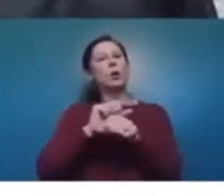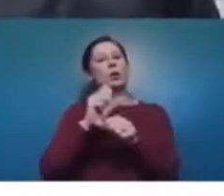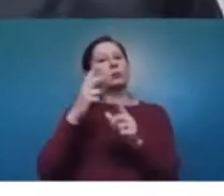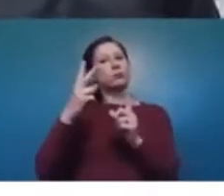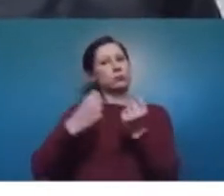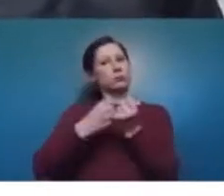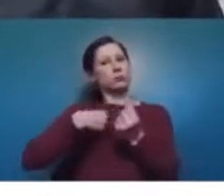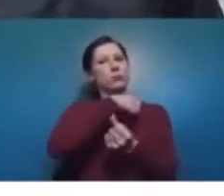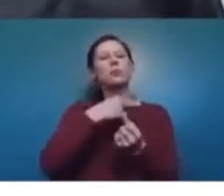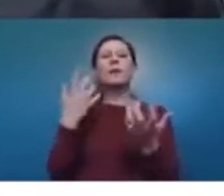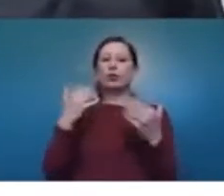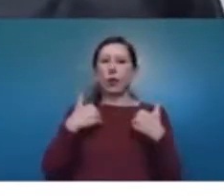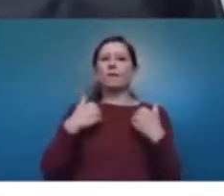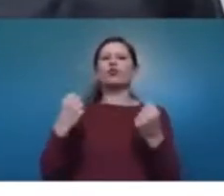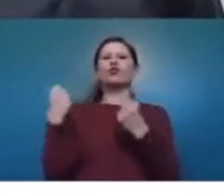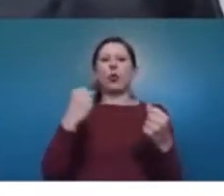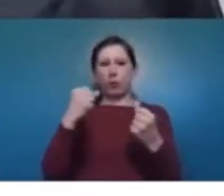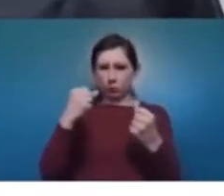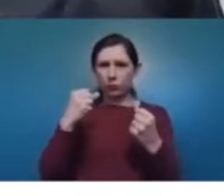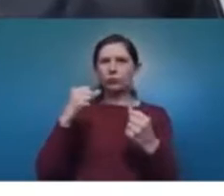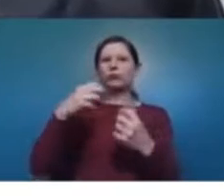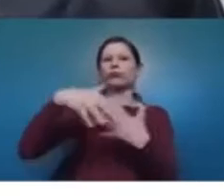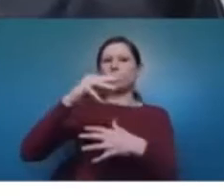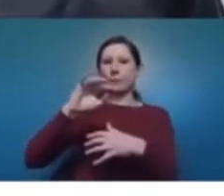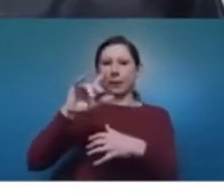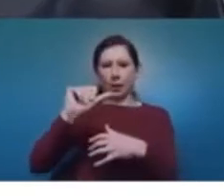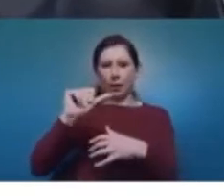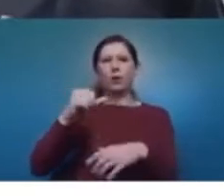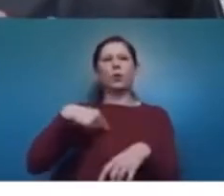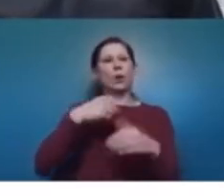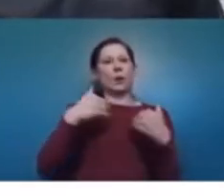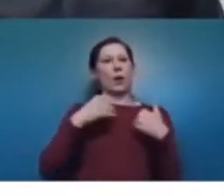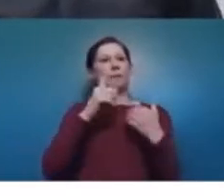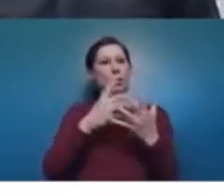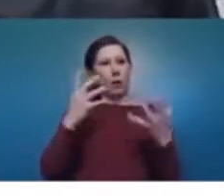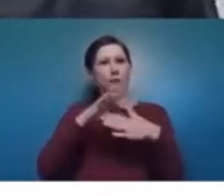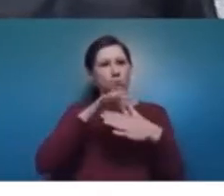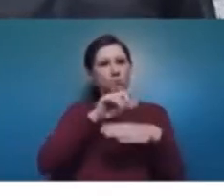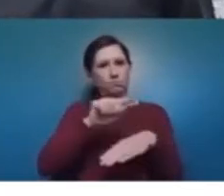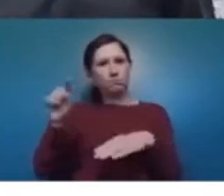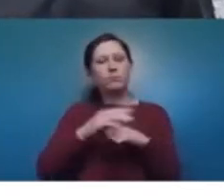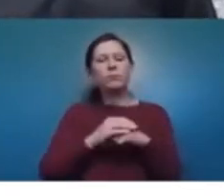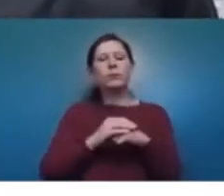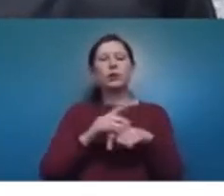already had a strong media presence and experience with those platforms. This time around we also had the entire